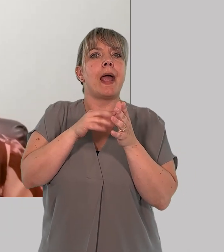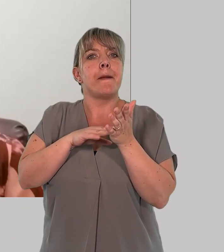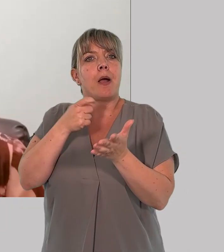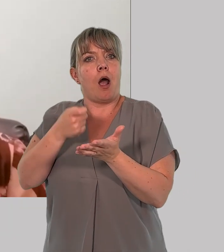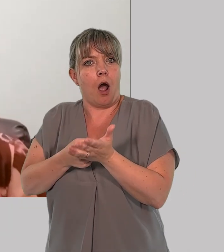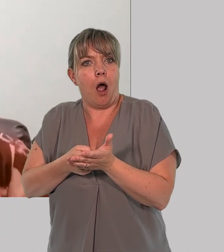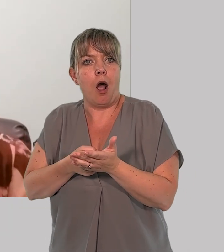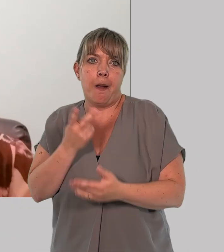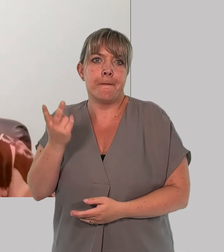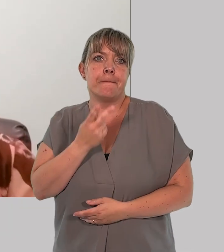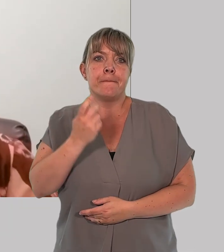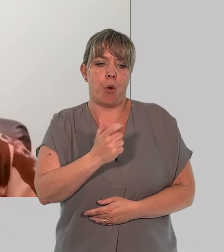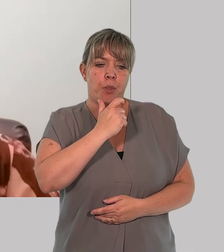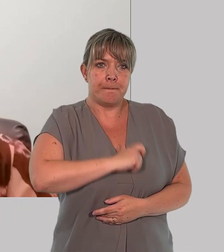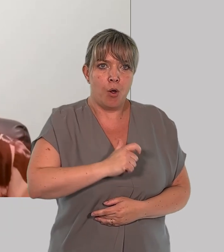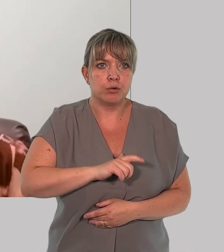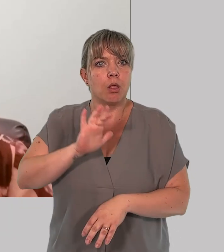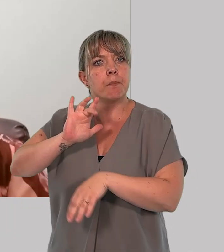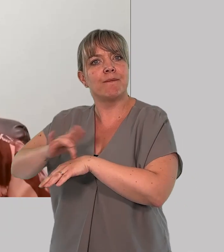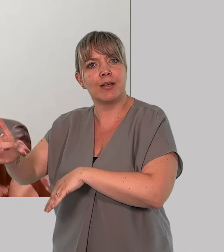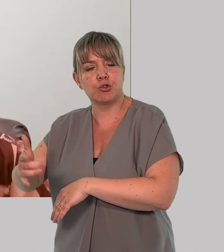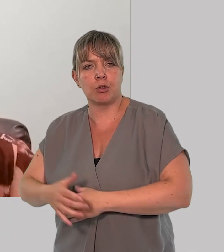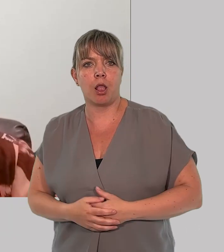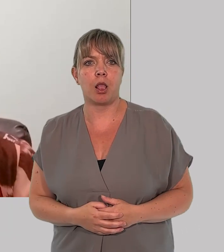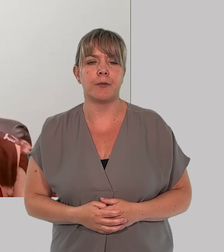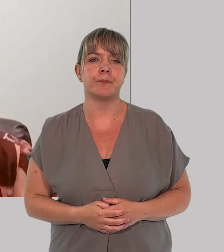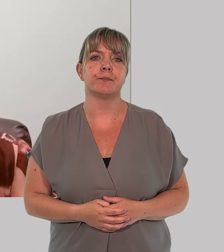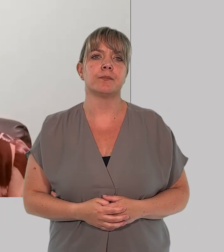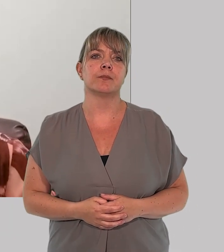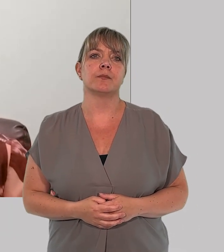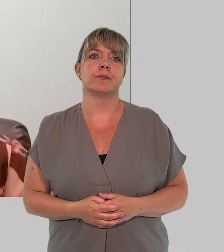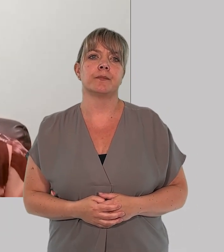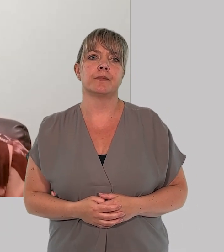and my personal experience as a caregiver.